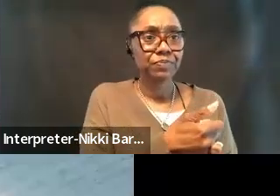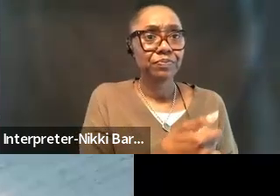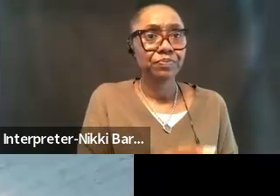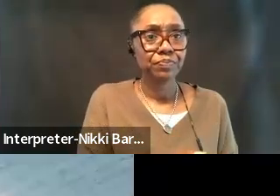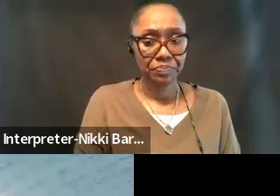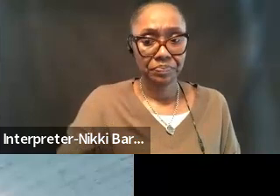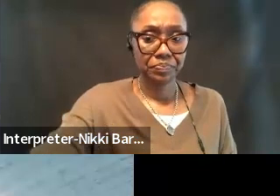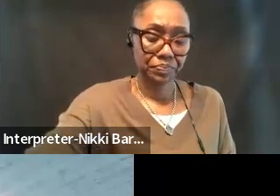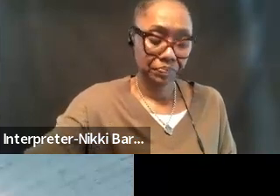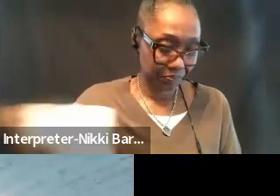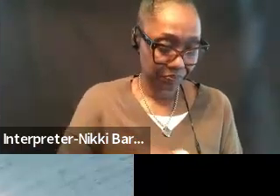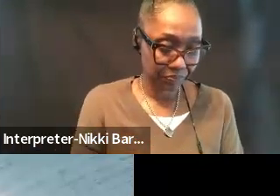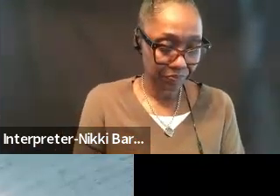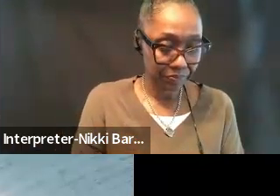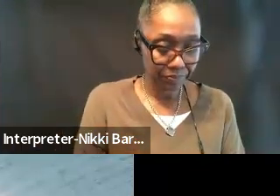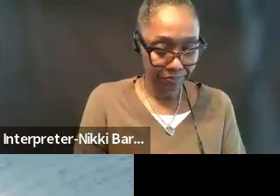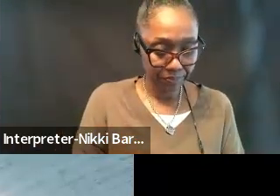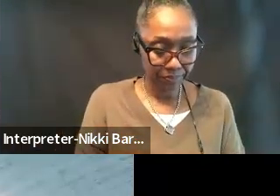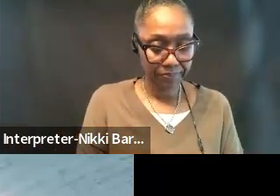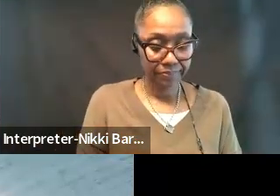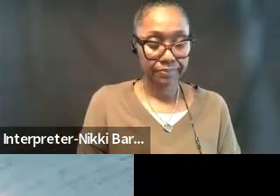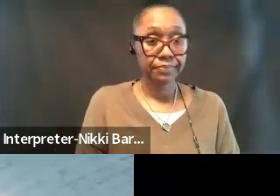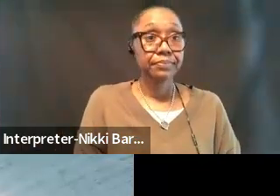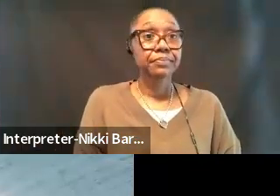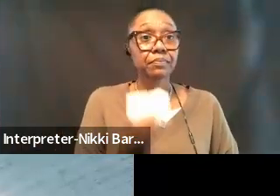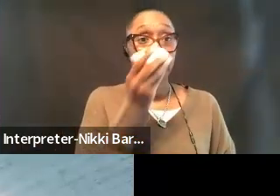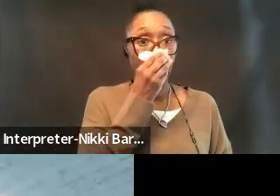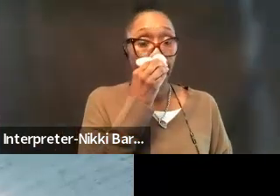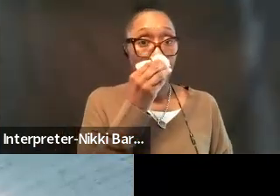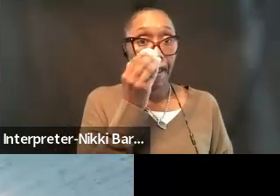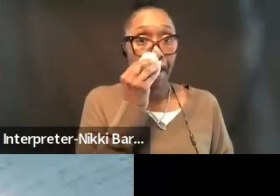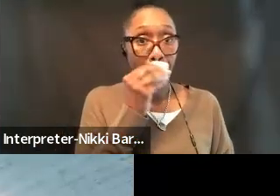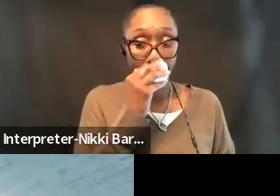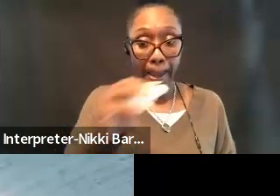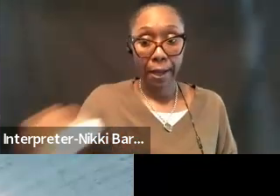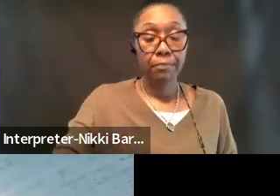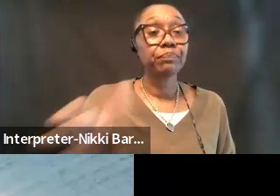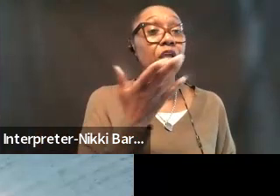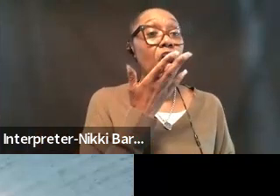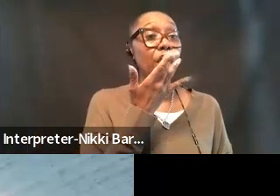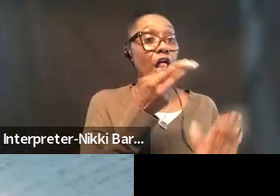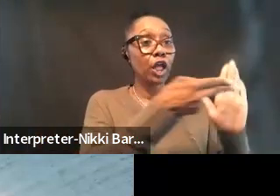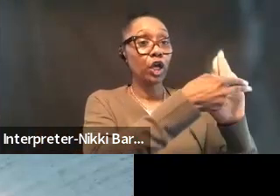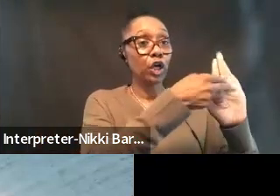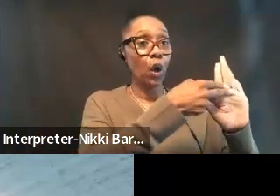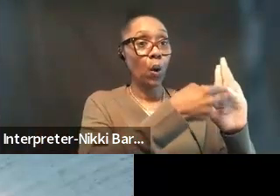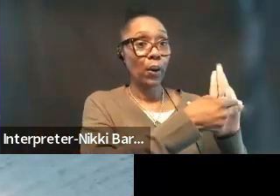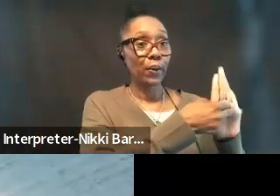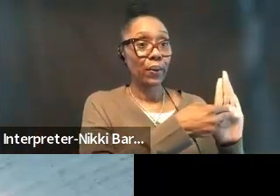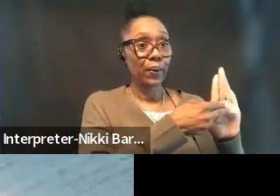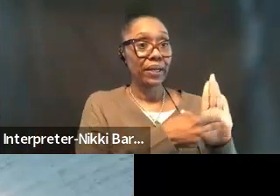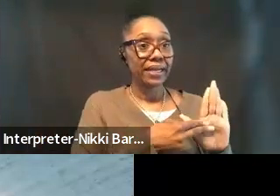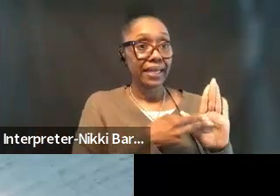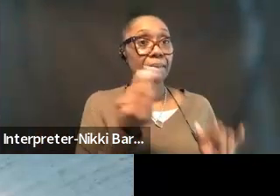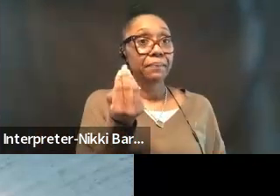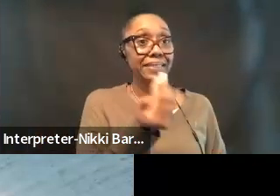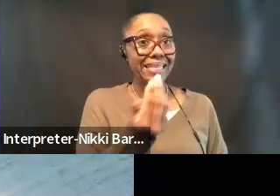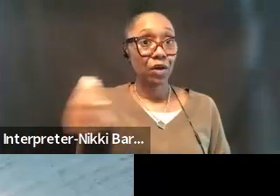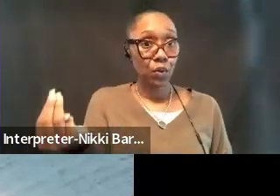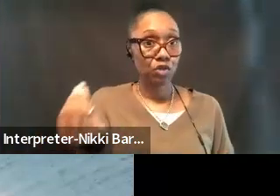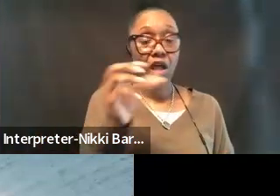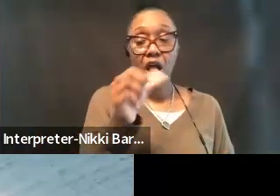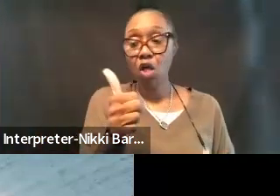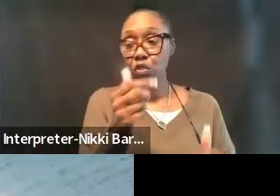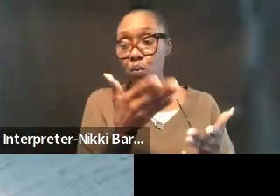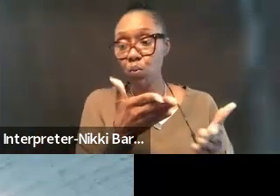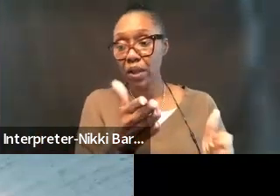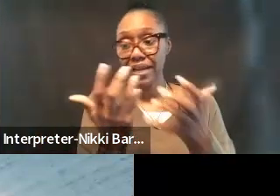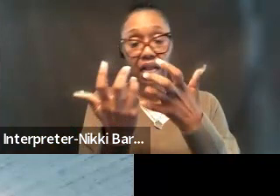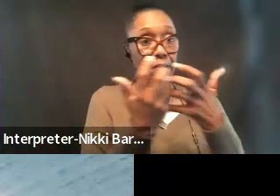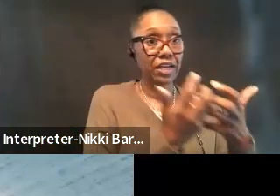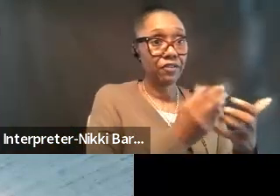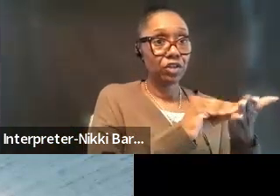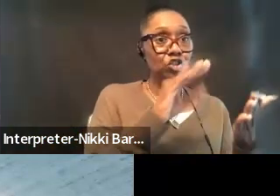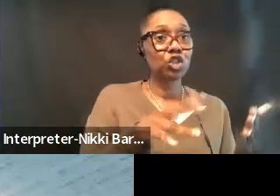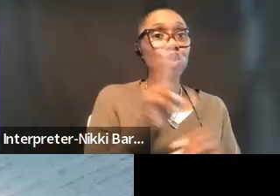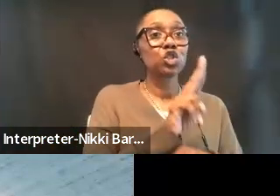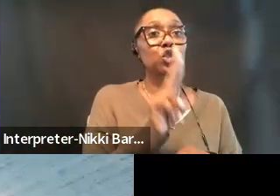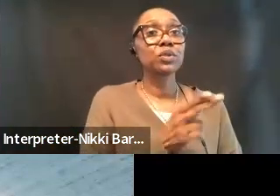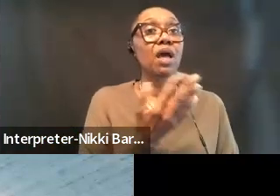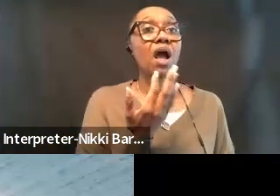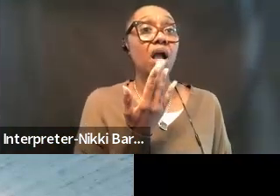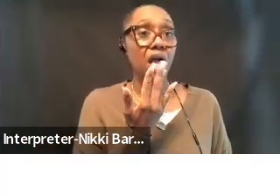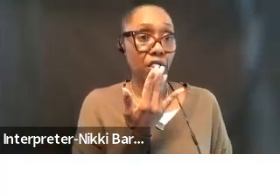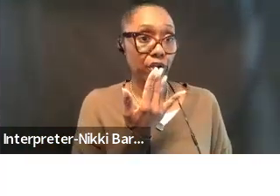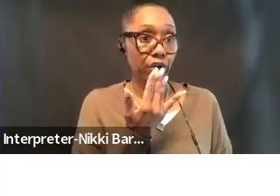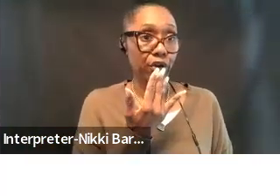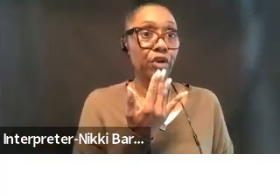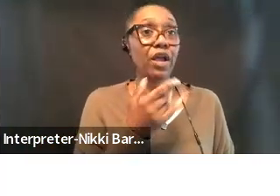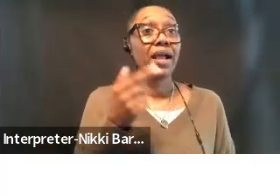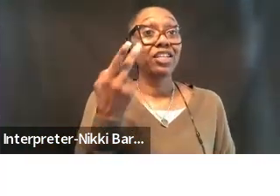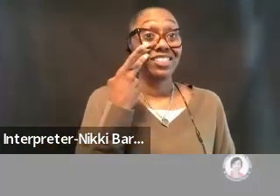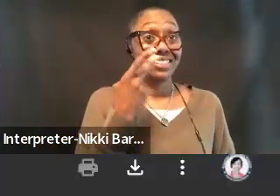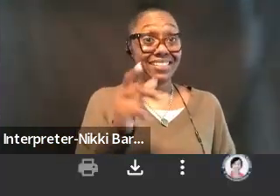Okay. Color coding materials is another way to create a combination for a student. Just by using color coding and so I have an example here.